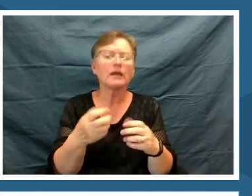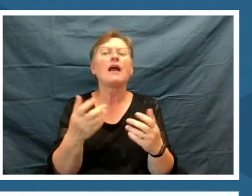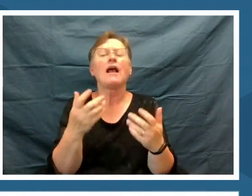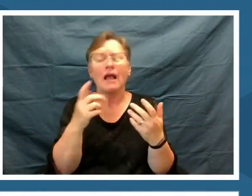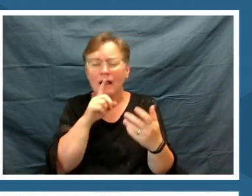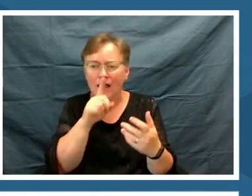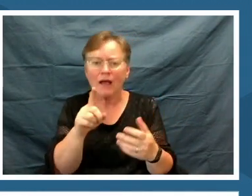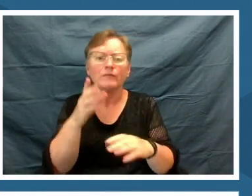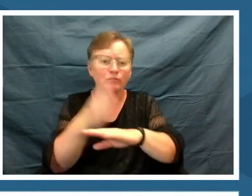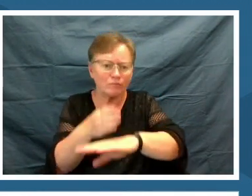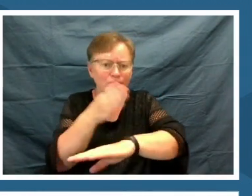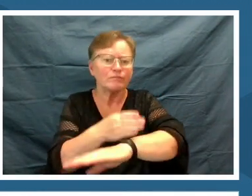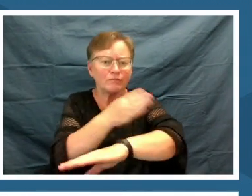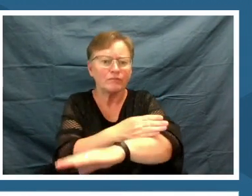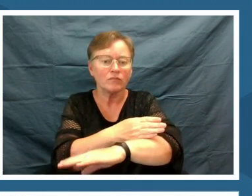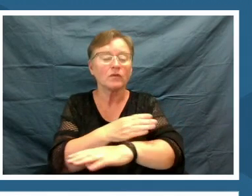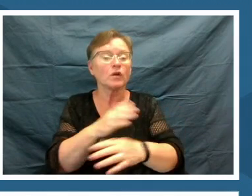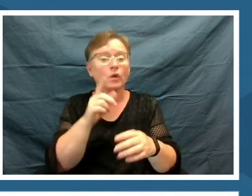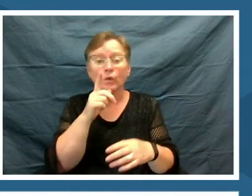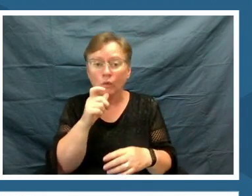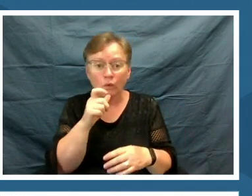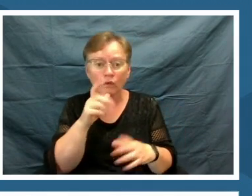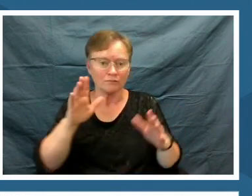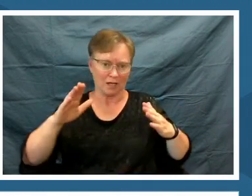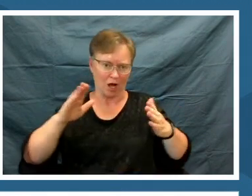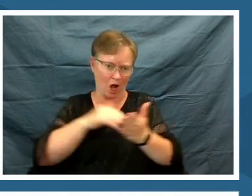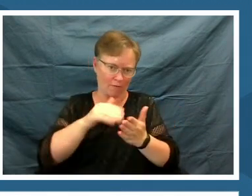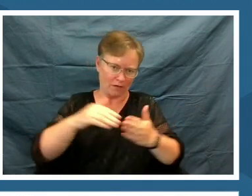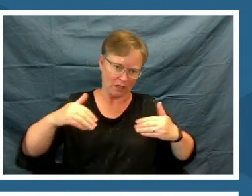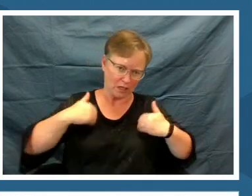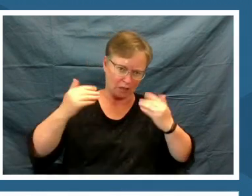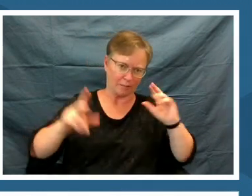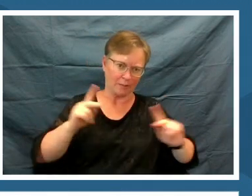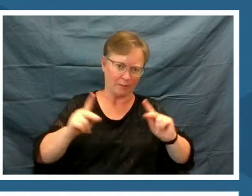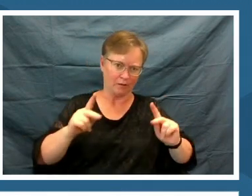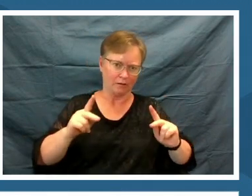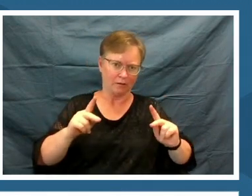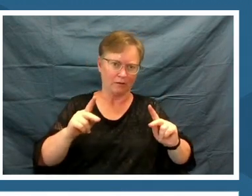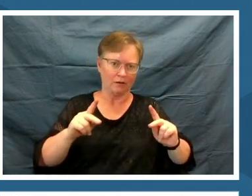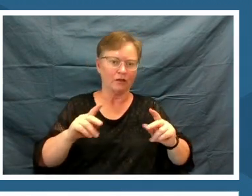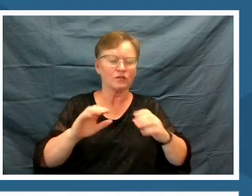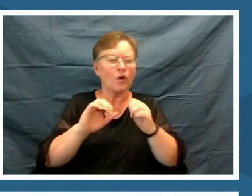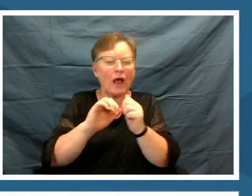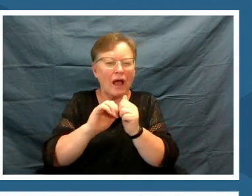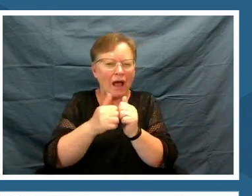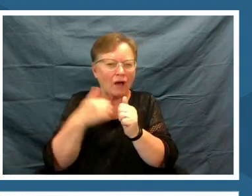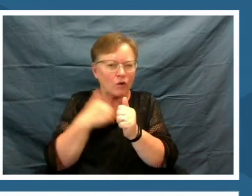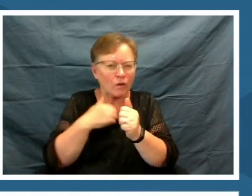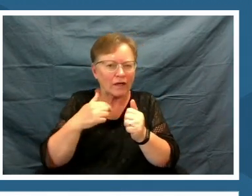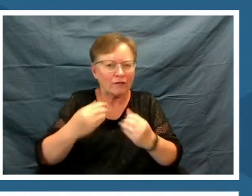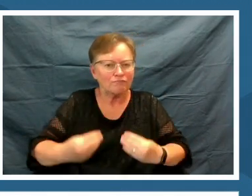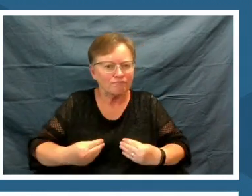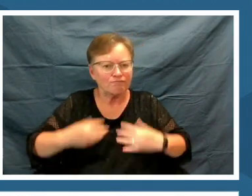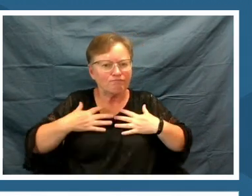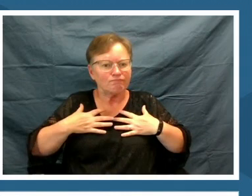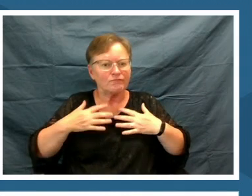young people and so how do we make sure that we lift up uh the young people especially who are